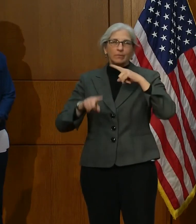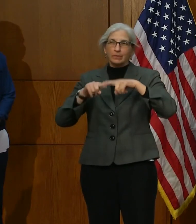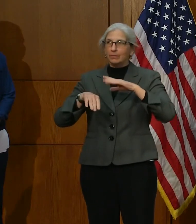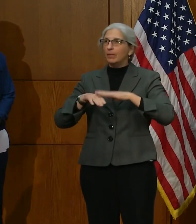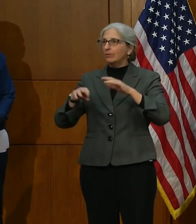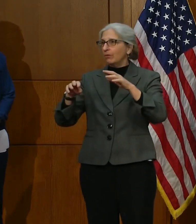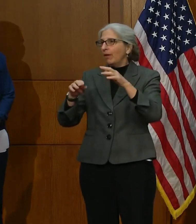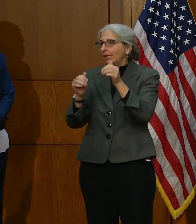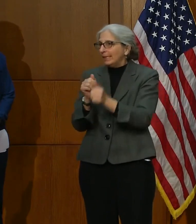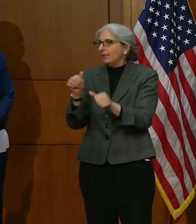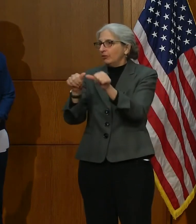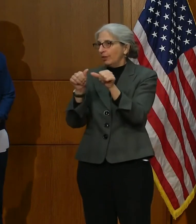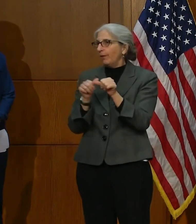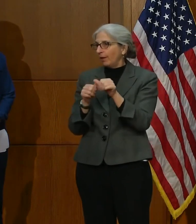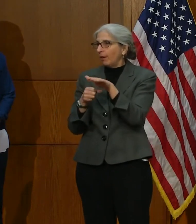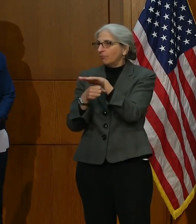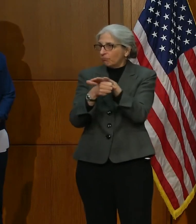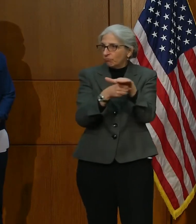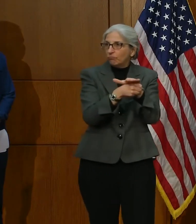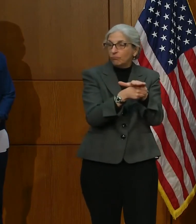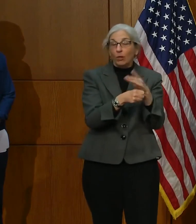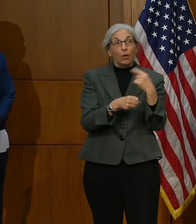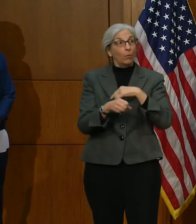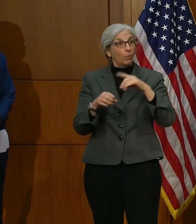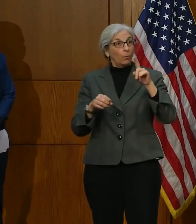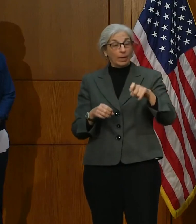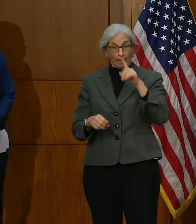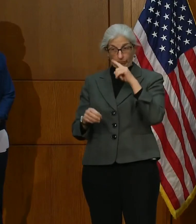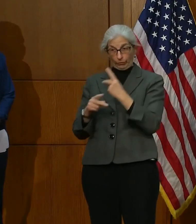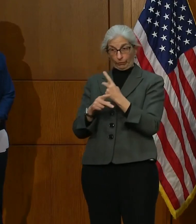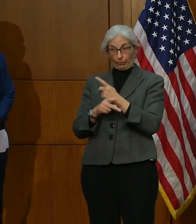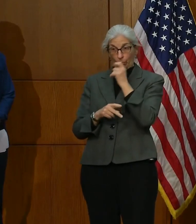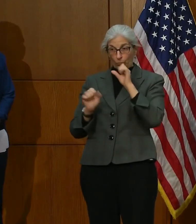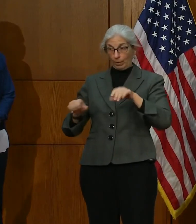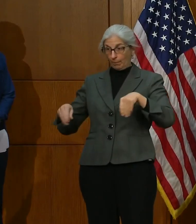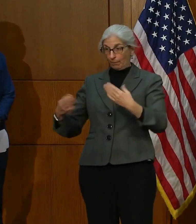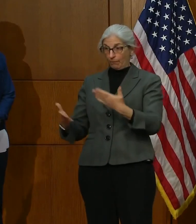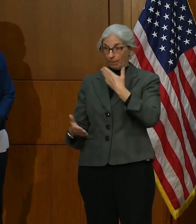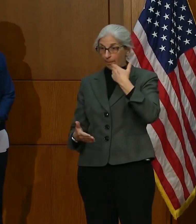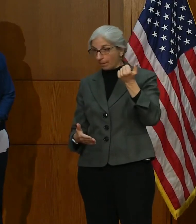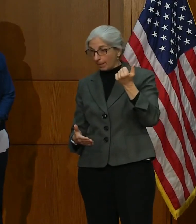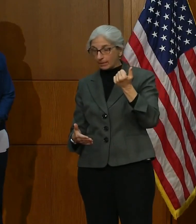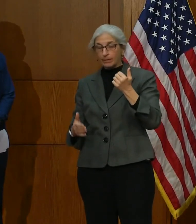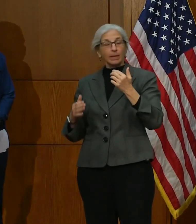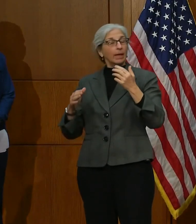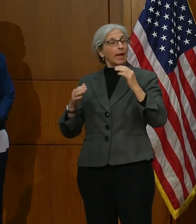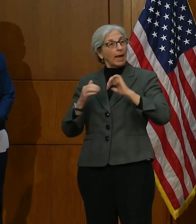NATIONAL GUARDSMEN, AND IT WILL BE ON A REGION BY REGION BASIS AGAIN. WE'RE GONNA LOOK TO SEE